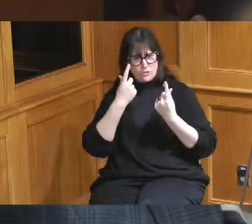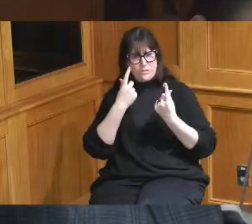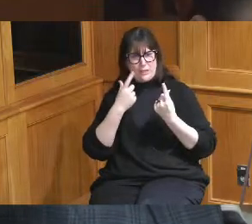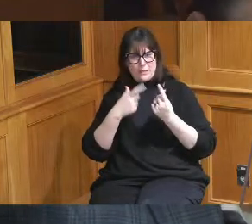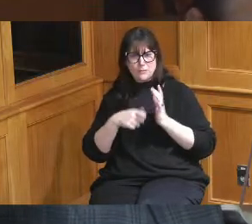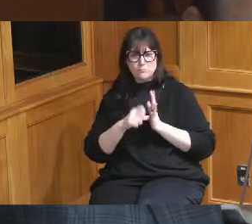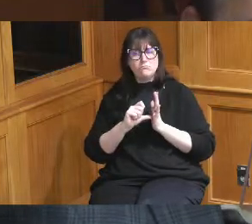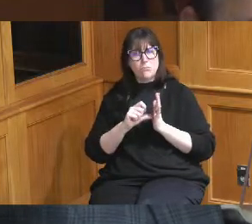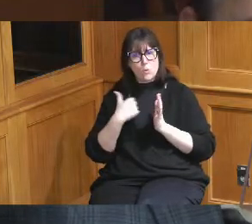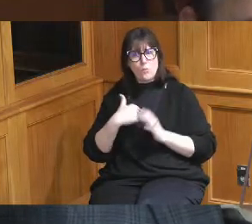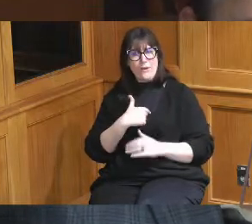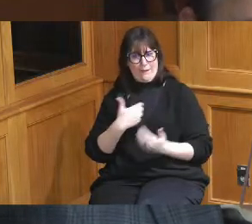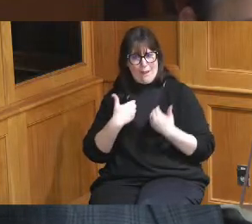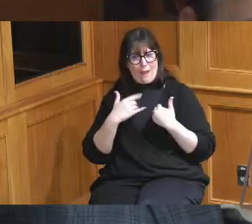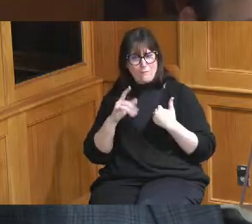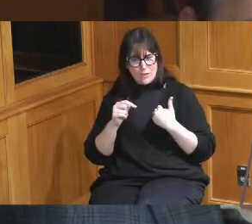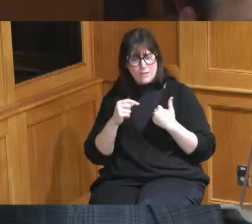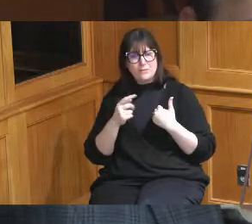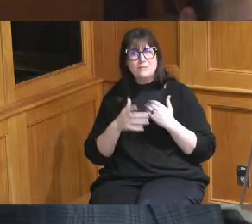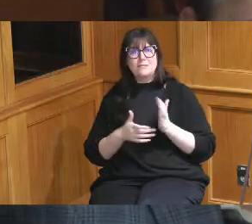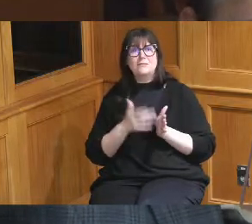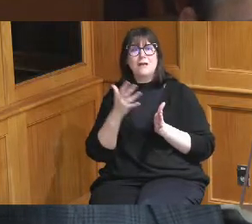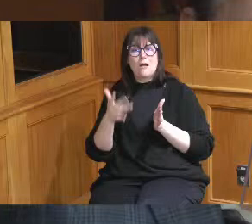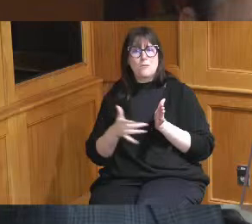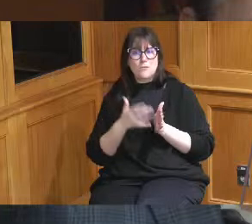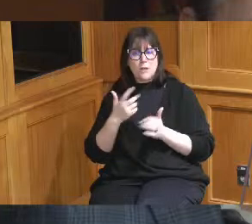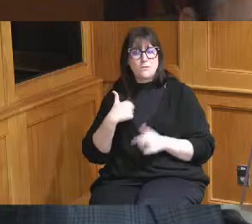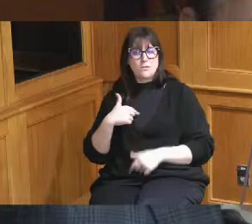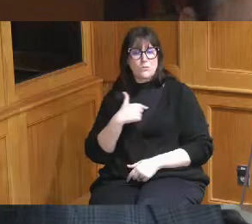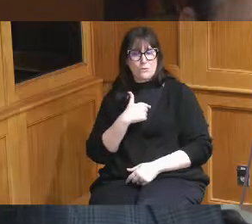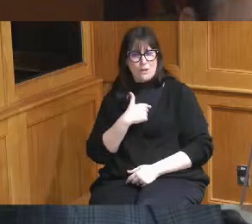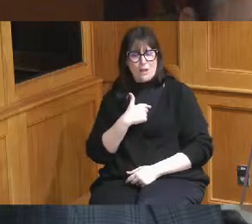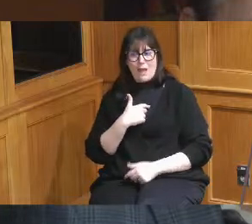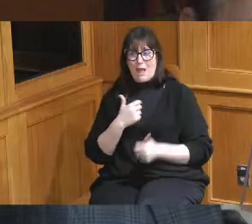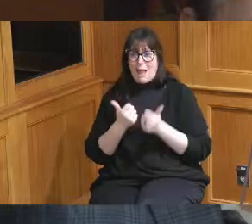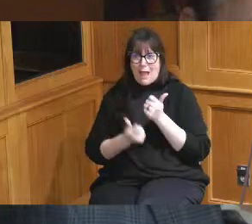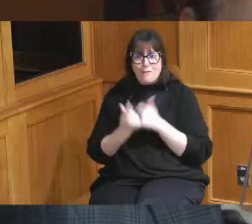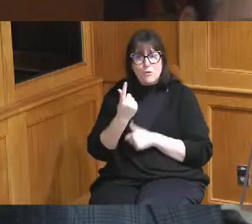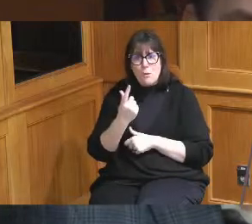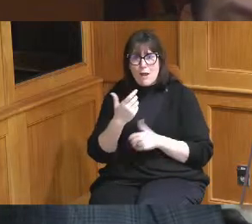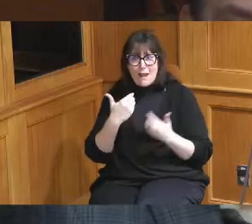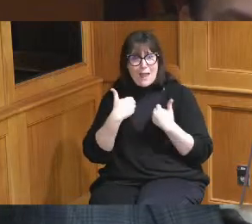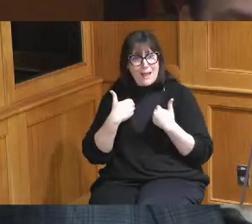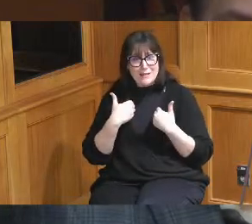and sometimes we have stuff and we say oh man you know everybody has this everybody do have this it